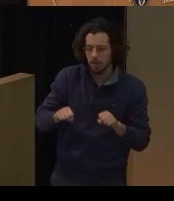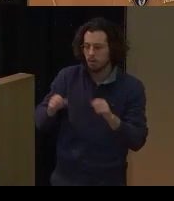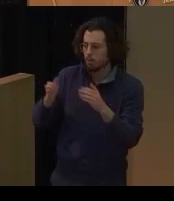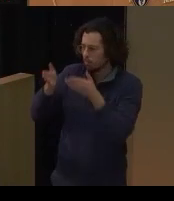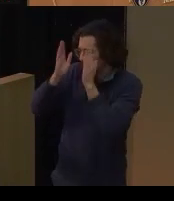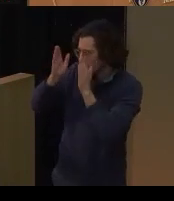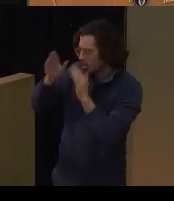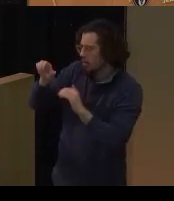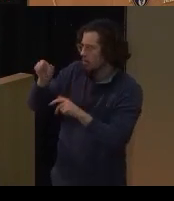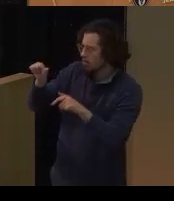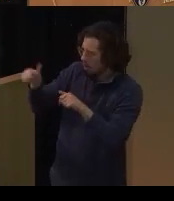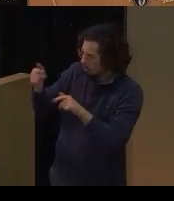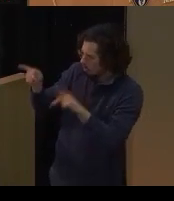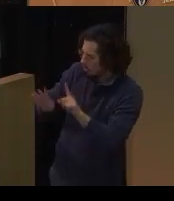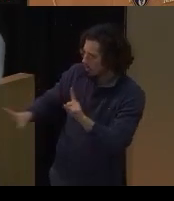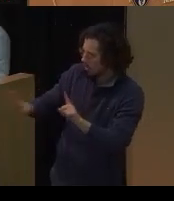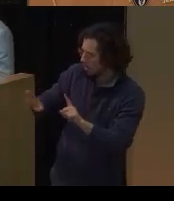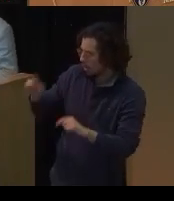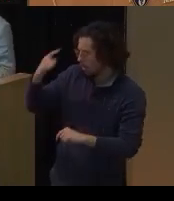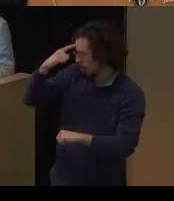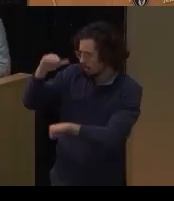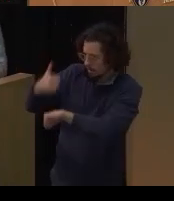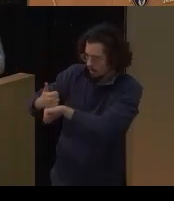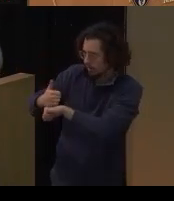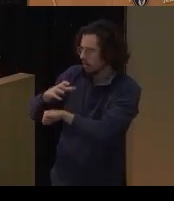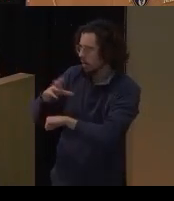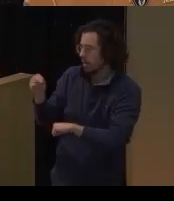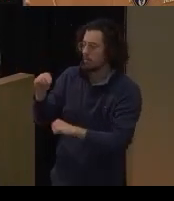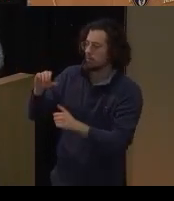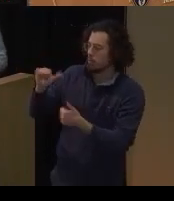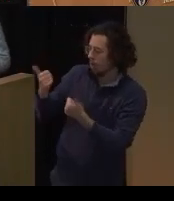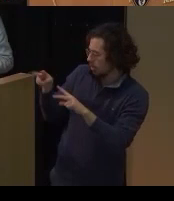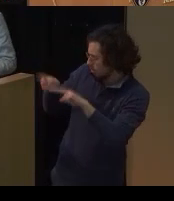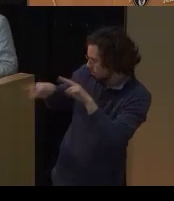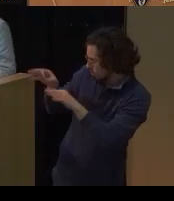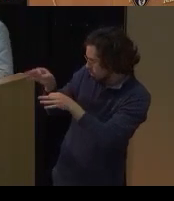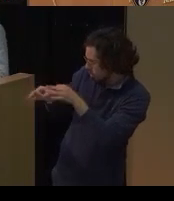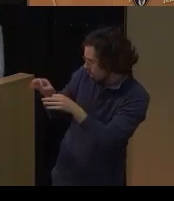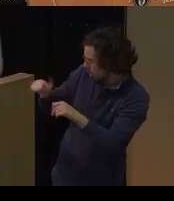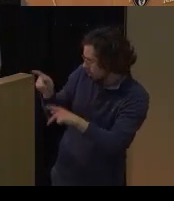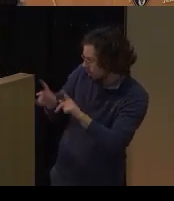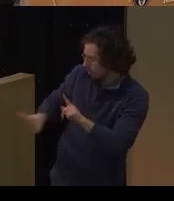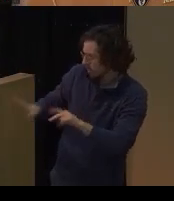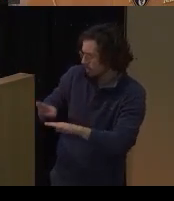others or use mental state information to make judgments about other people's behavior okay so to